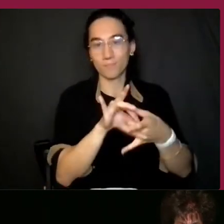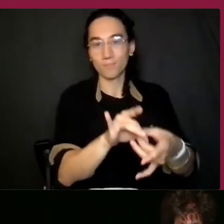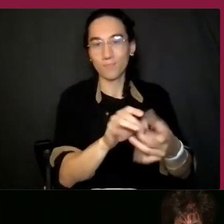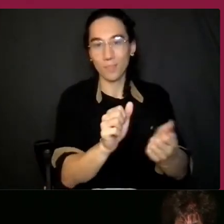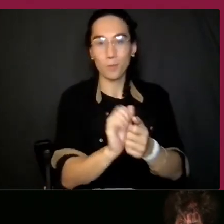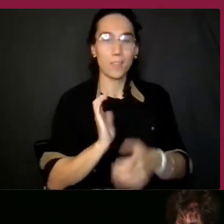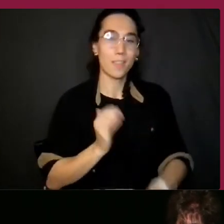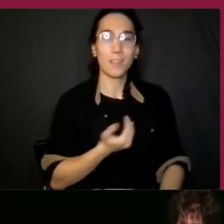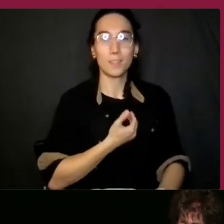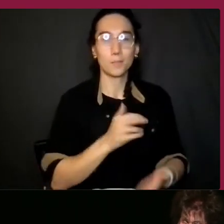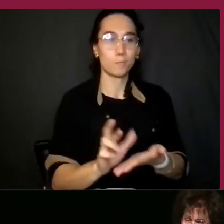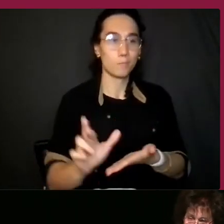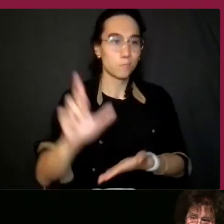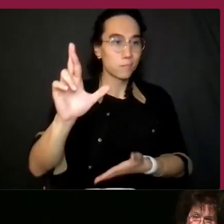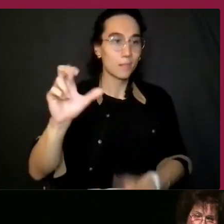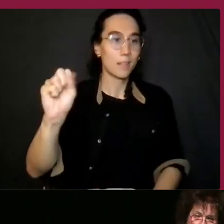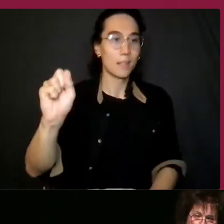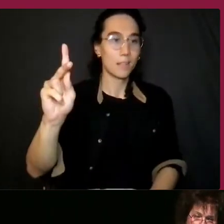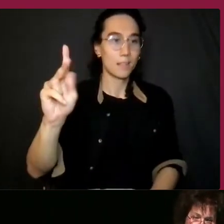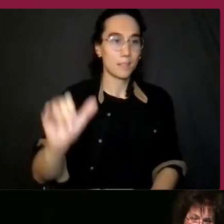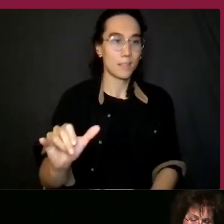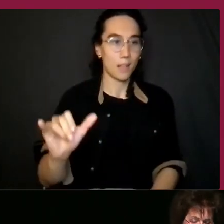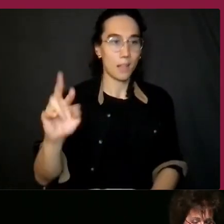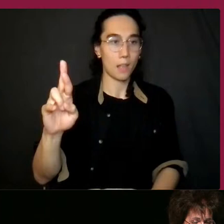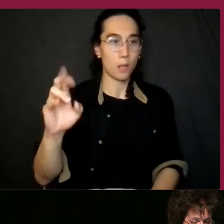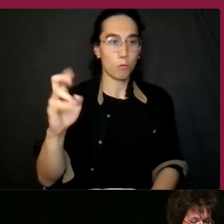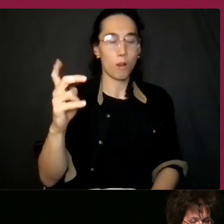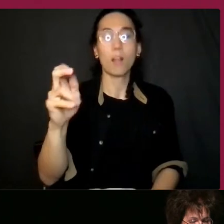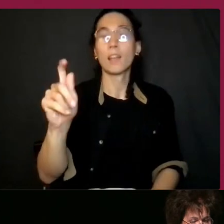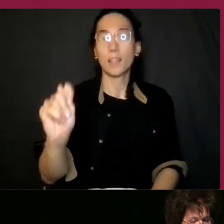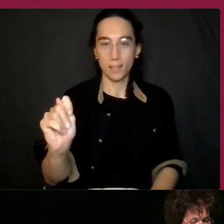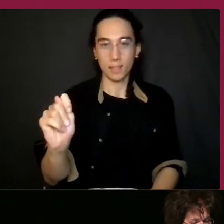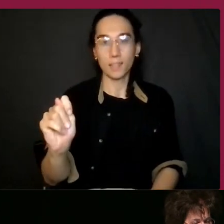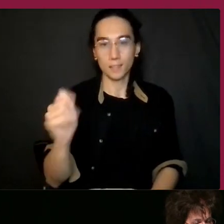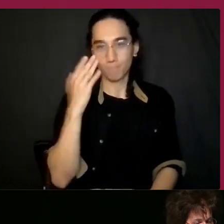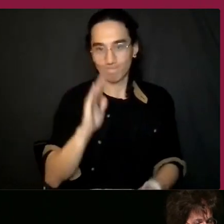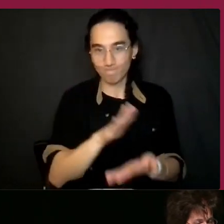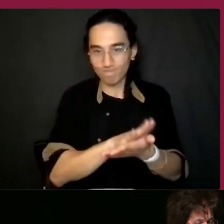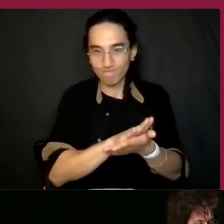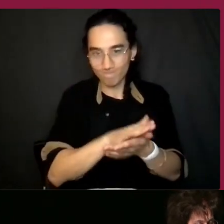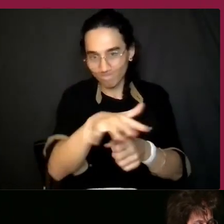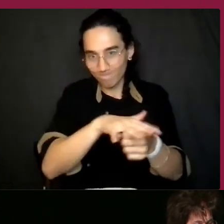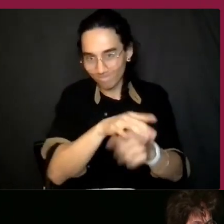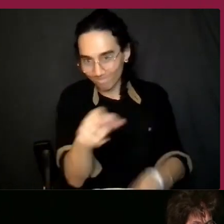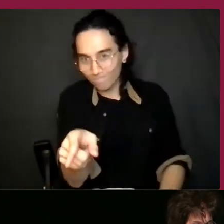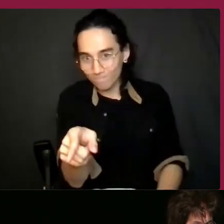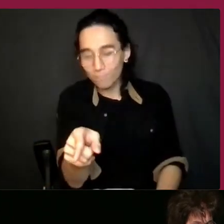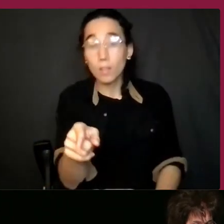Um, we had to move it in order to make room for the Commons, and this gentleman here, his name is Dr. Bob Vanderlinden,